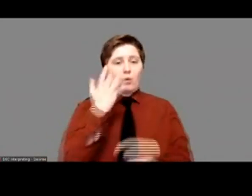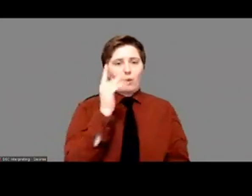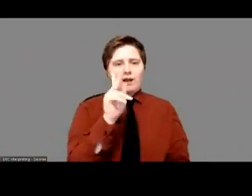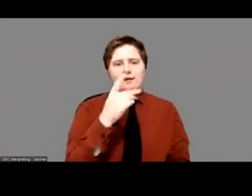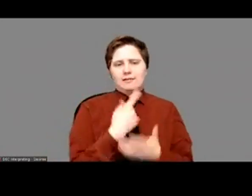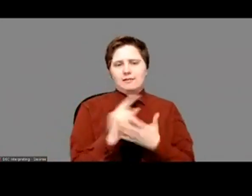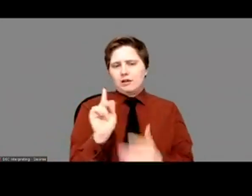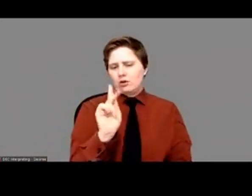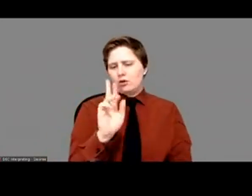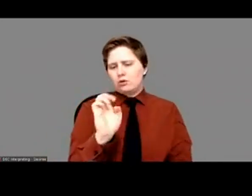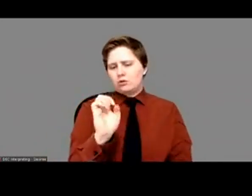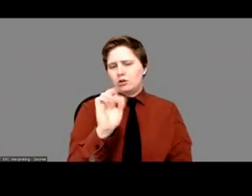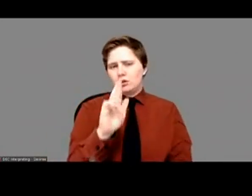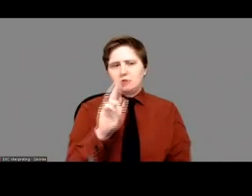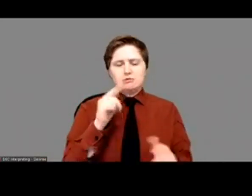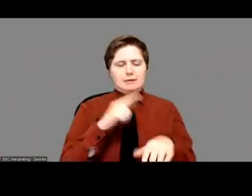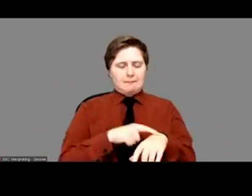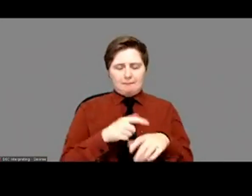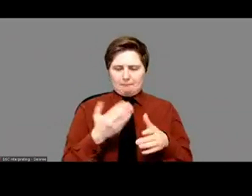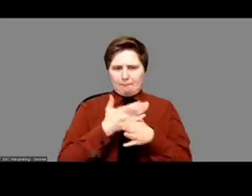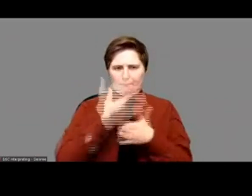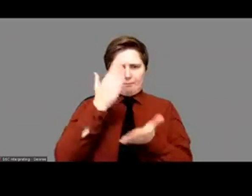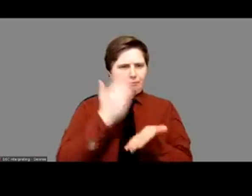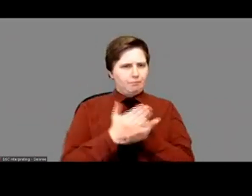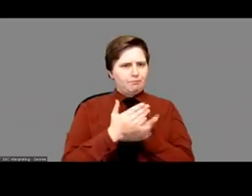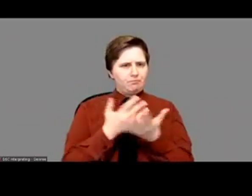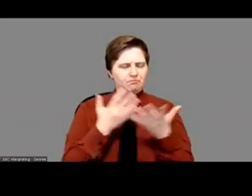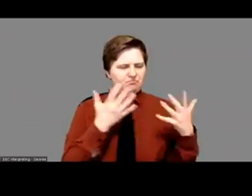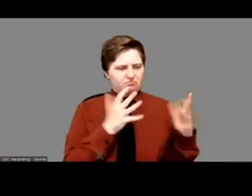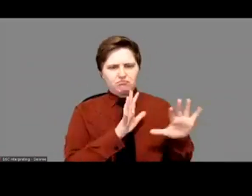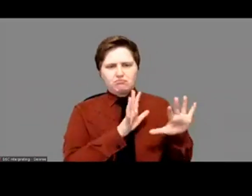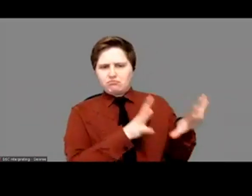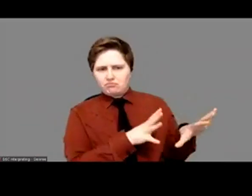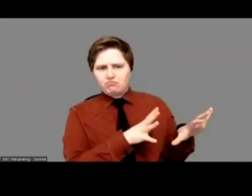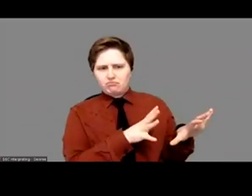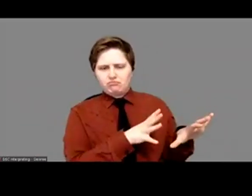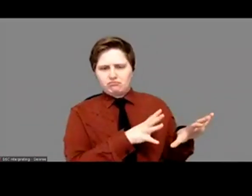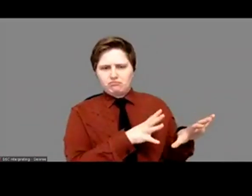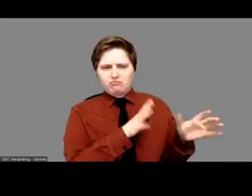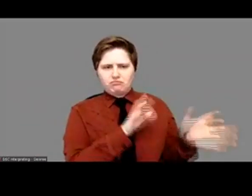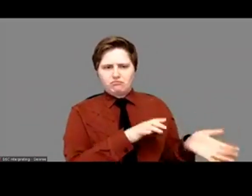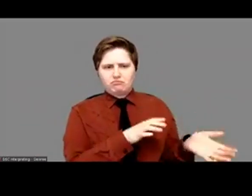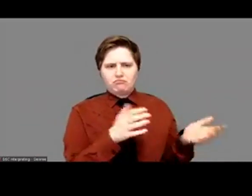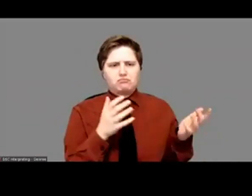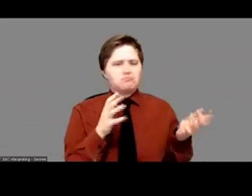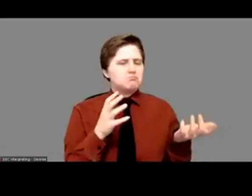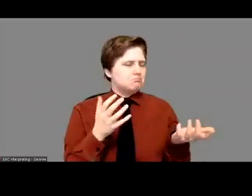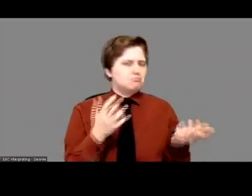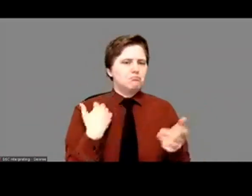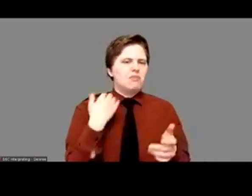Kroger's contribution to our testing efforts. Has ended as as was part of the plan and